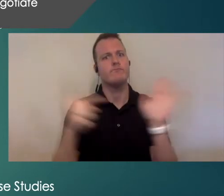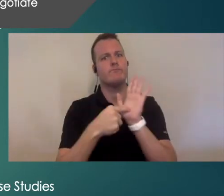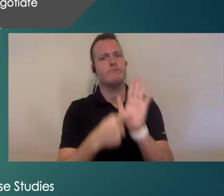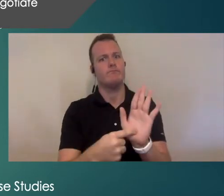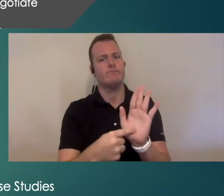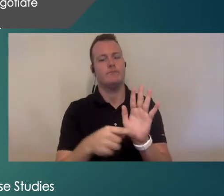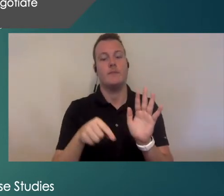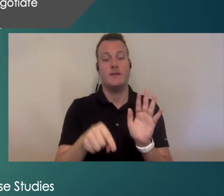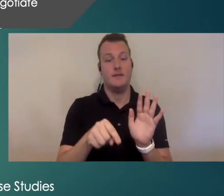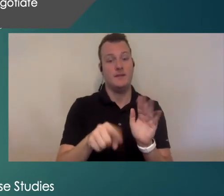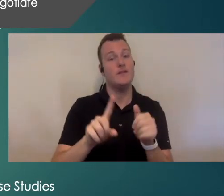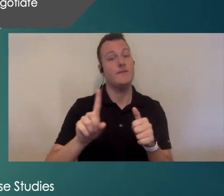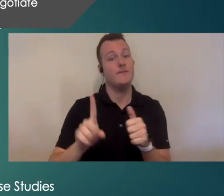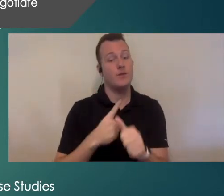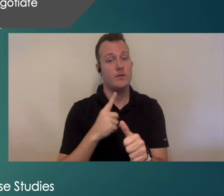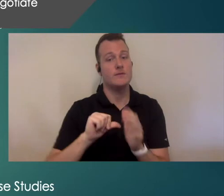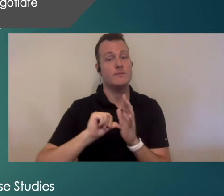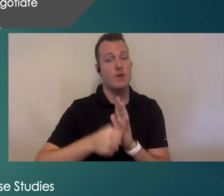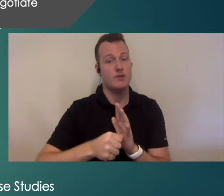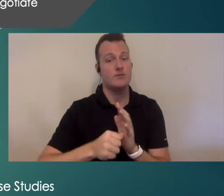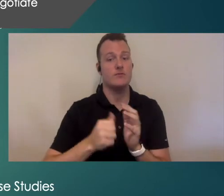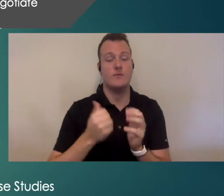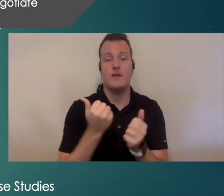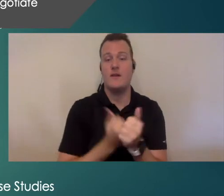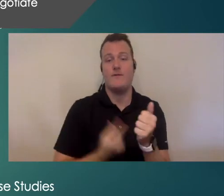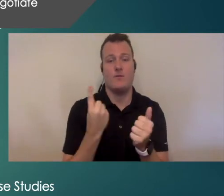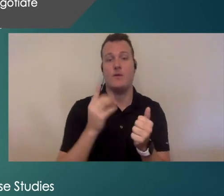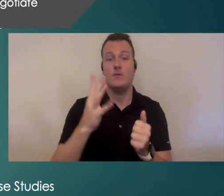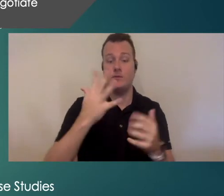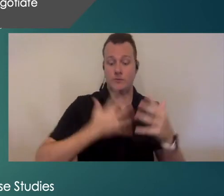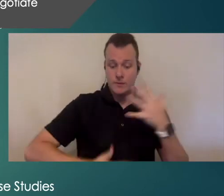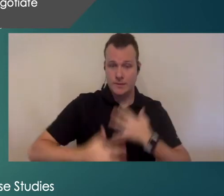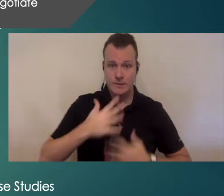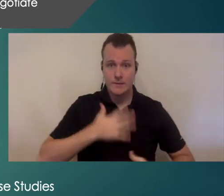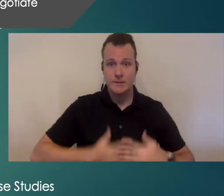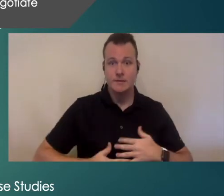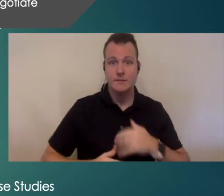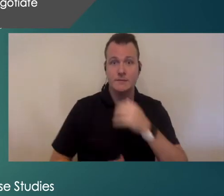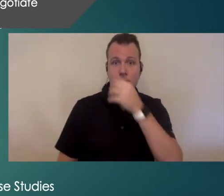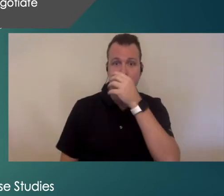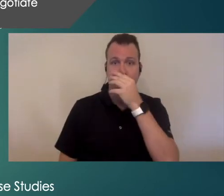this makes the first impression to everybody, is how you are dressed. And so